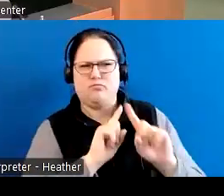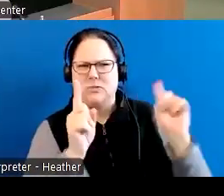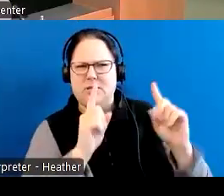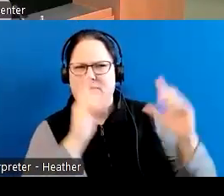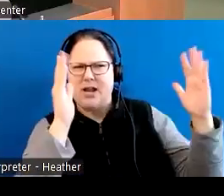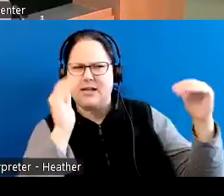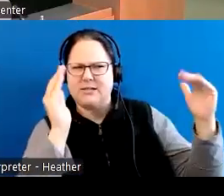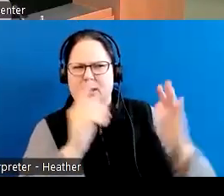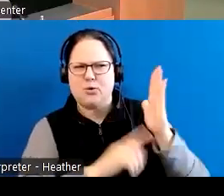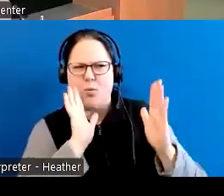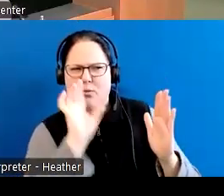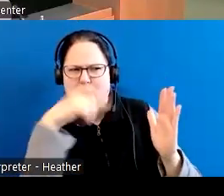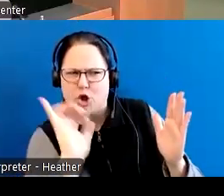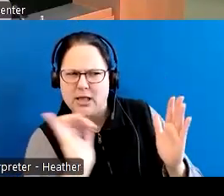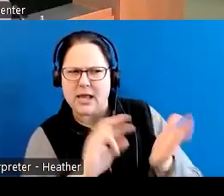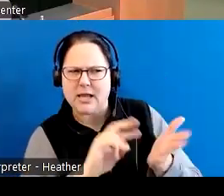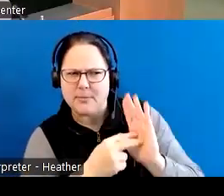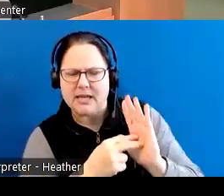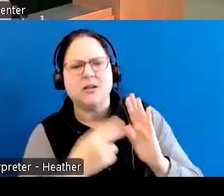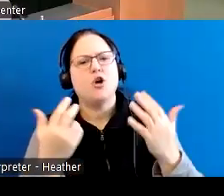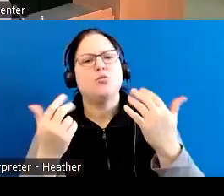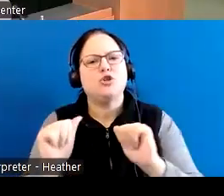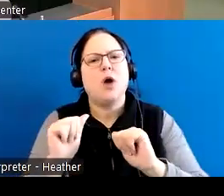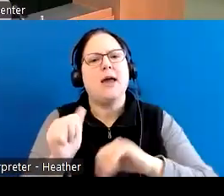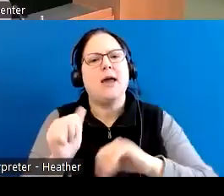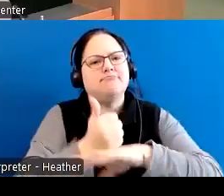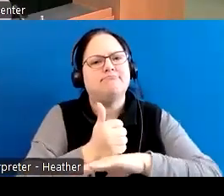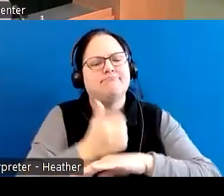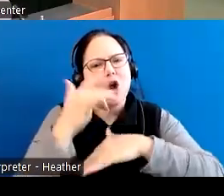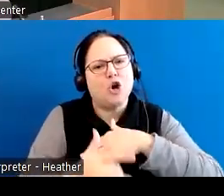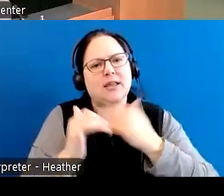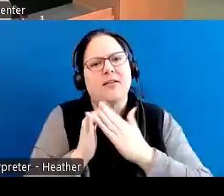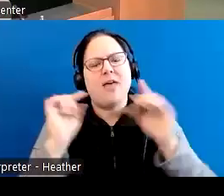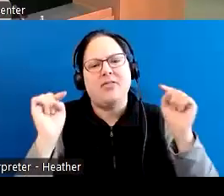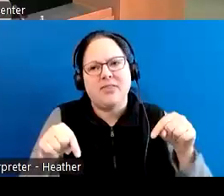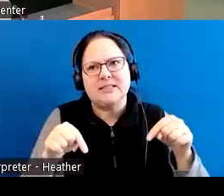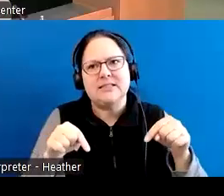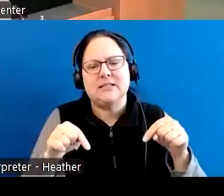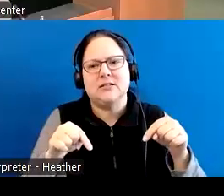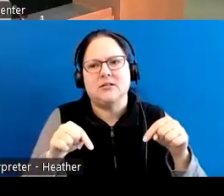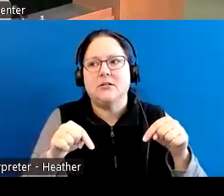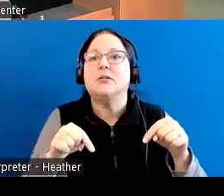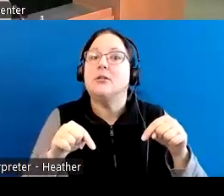going to be. And so we try to set the stage really early on that this is a um a really short focused